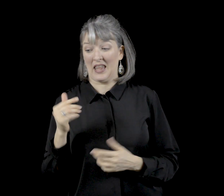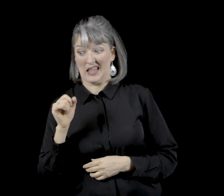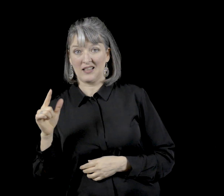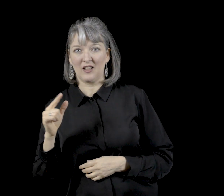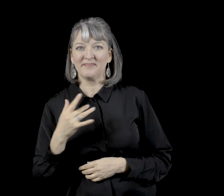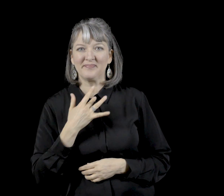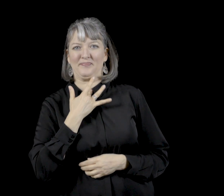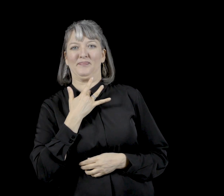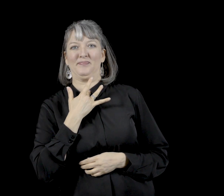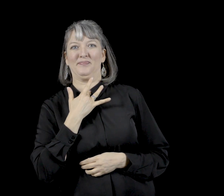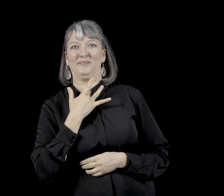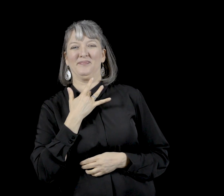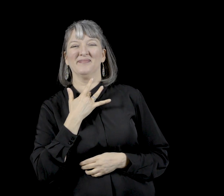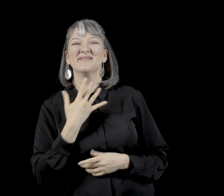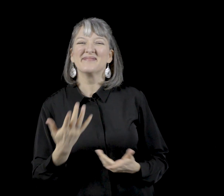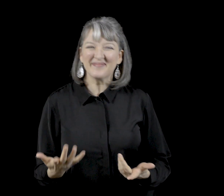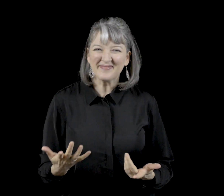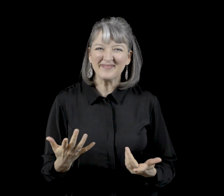In ASL for you got me [Deaf idiom used here]